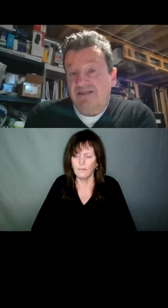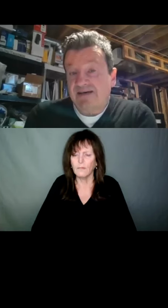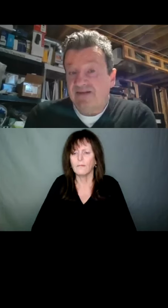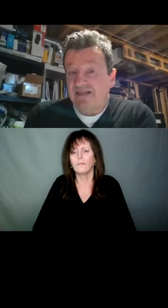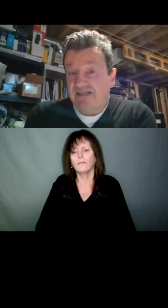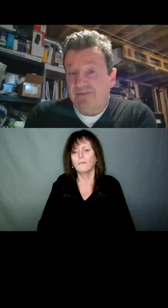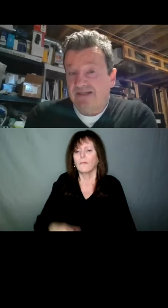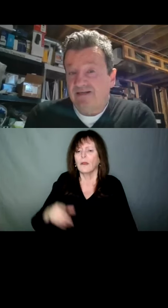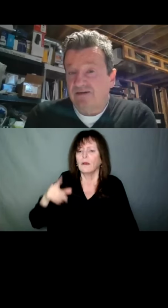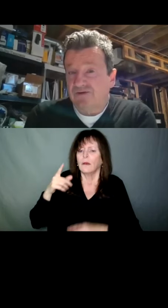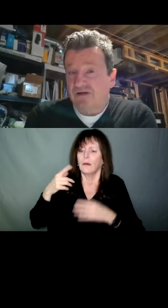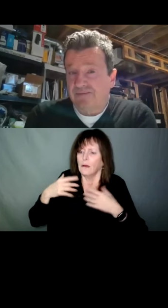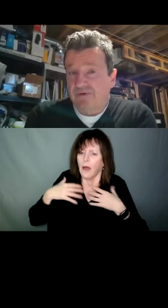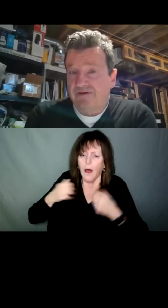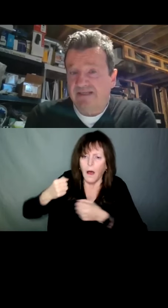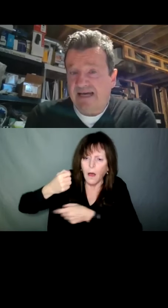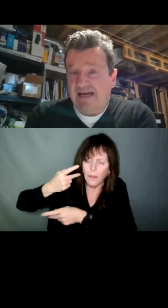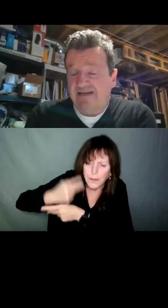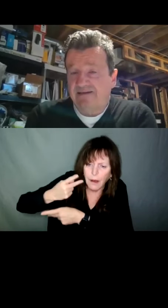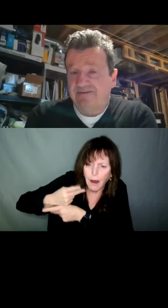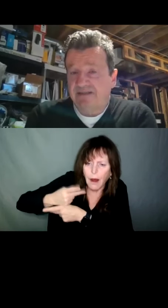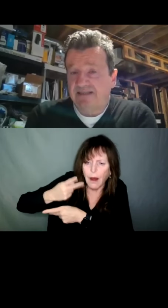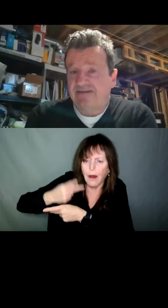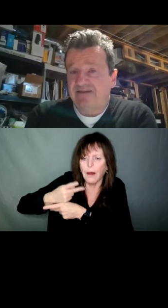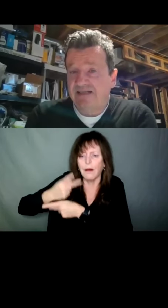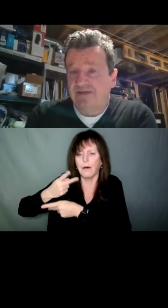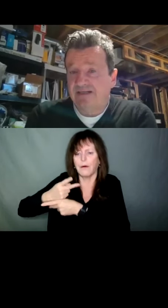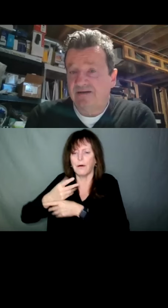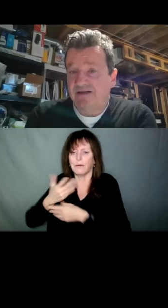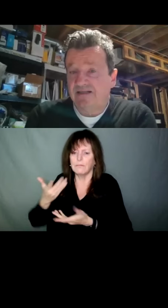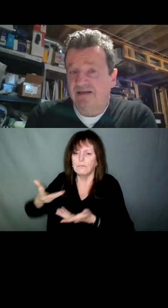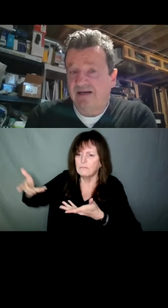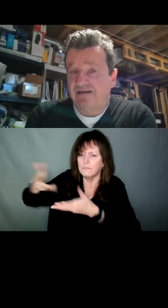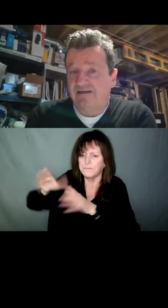individuals. Next slide. The rate of